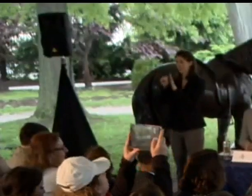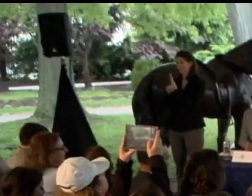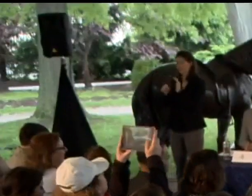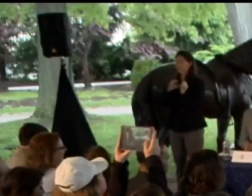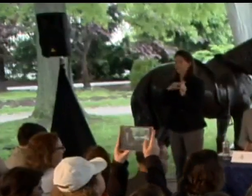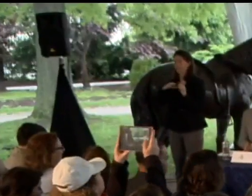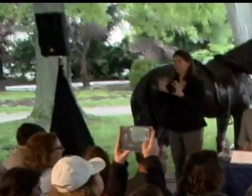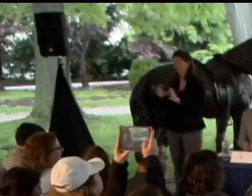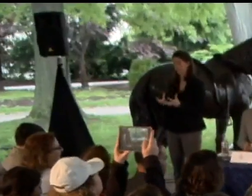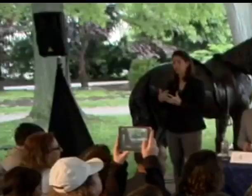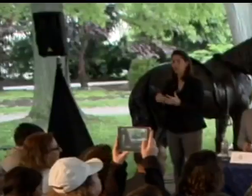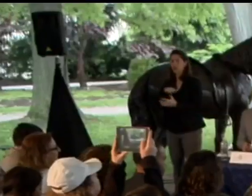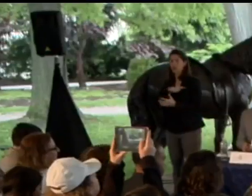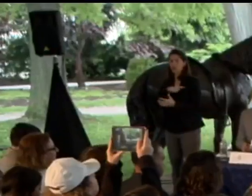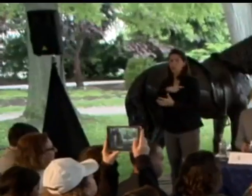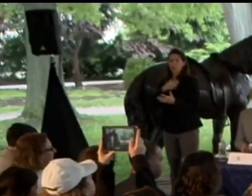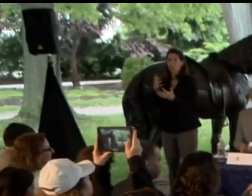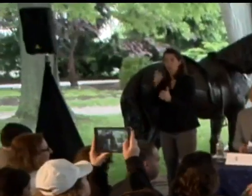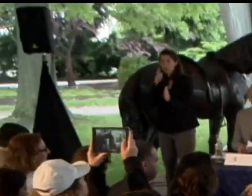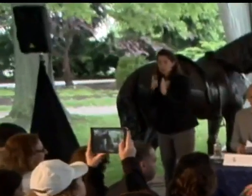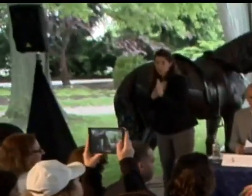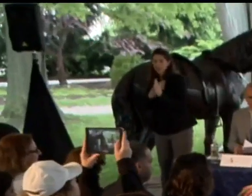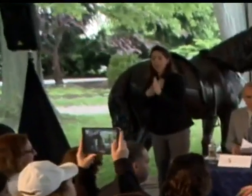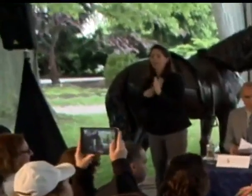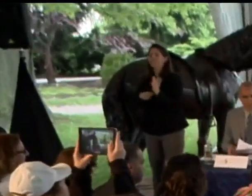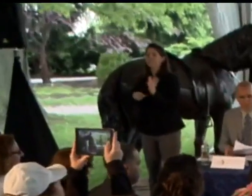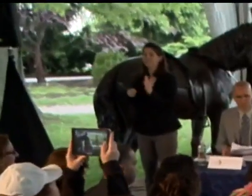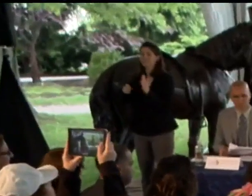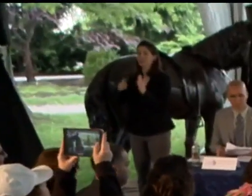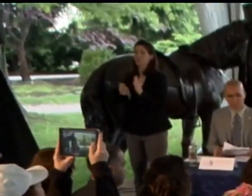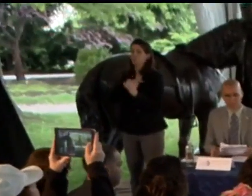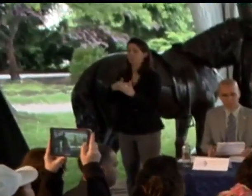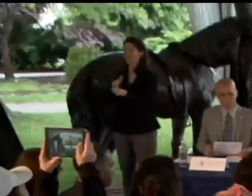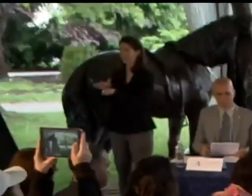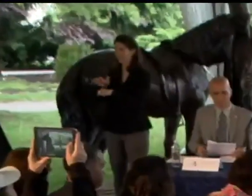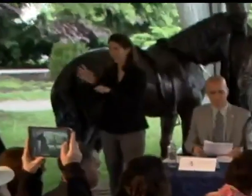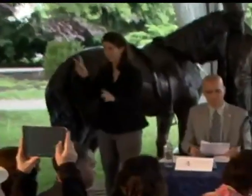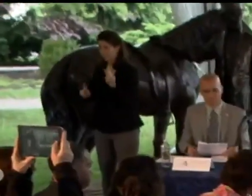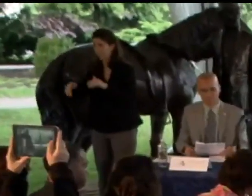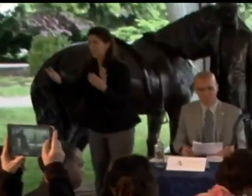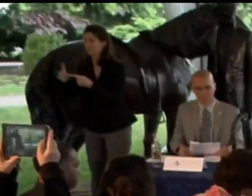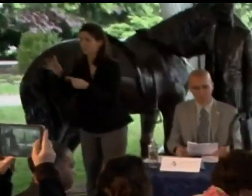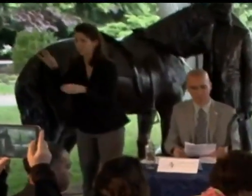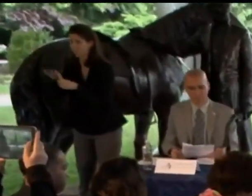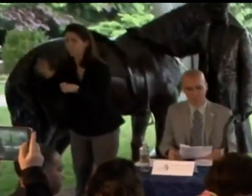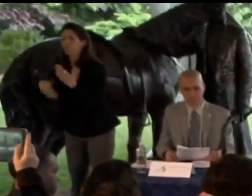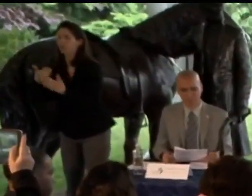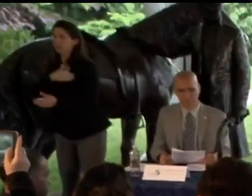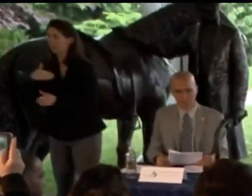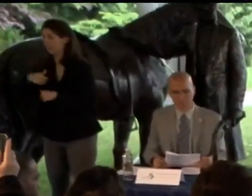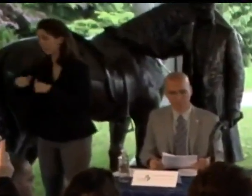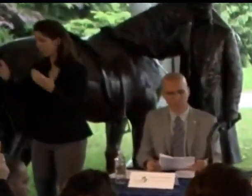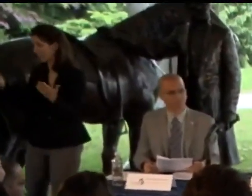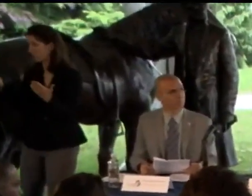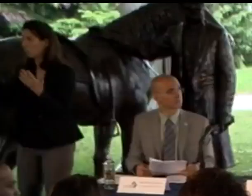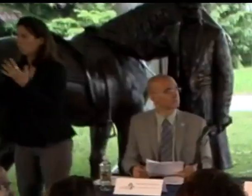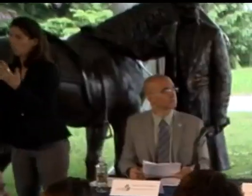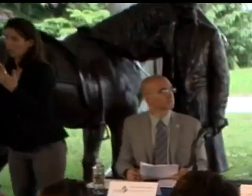I'M CALLING TO ORDER THIS MEETING OF THE NEW COLUMBIA STATEHOOD COMMISSION.